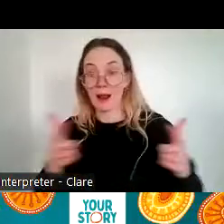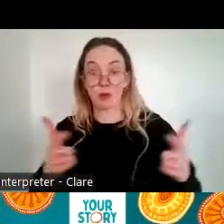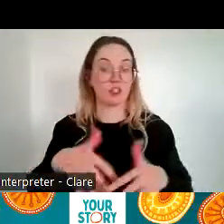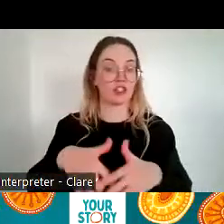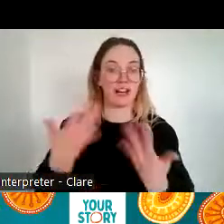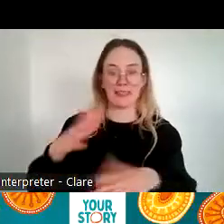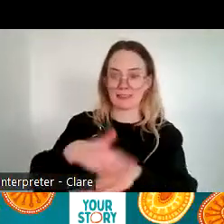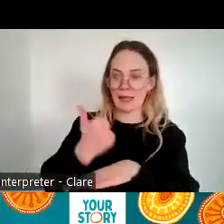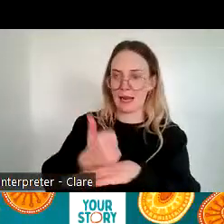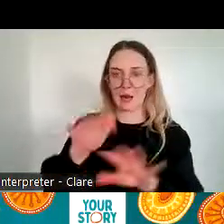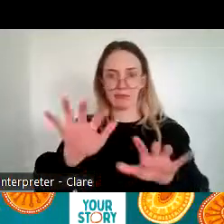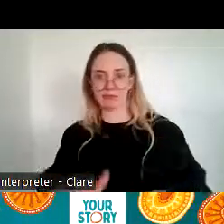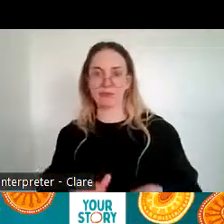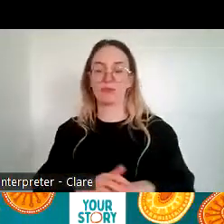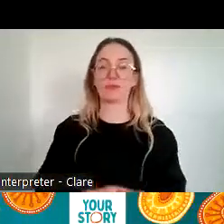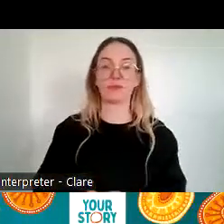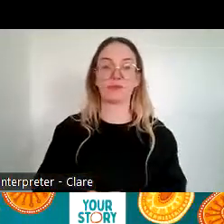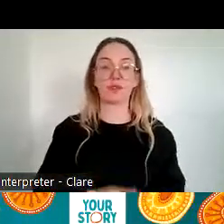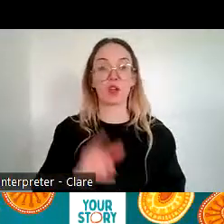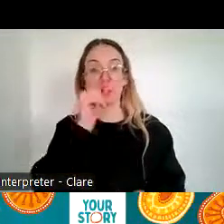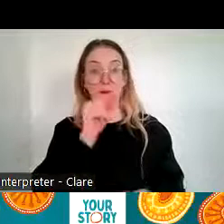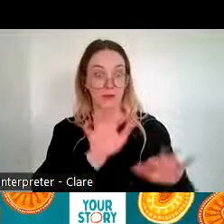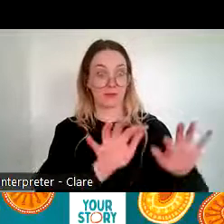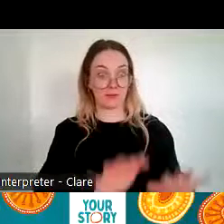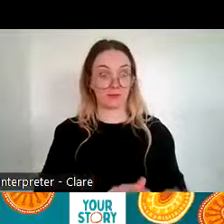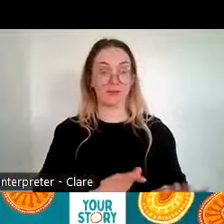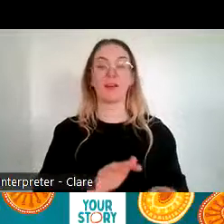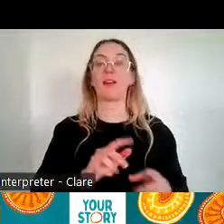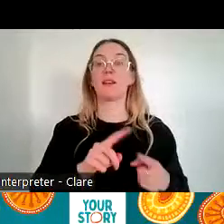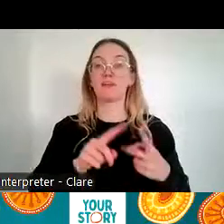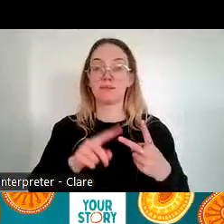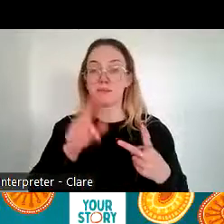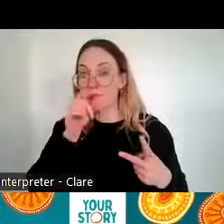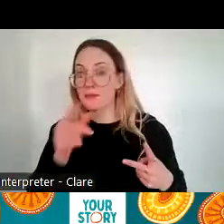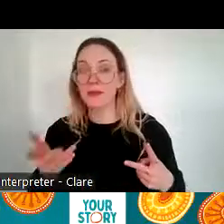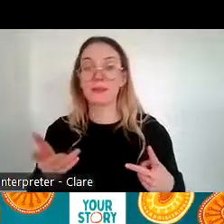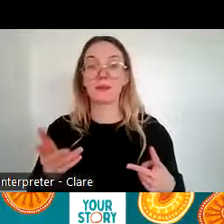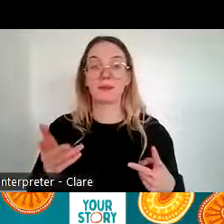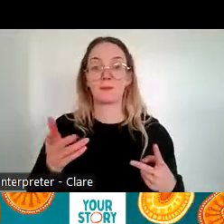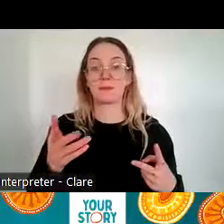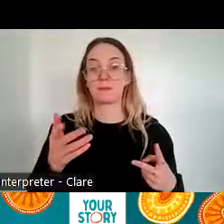It can be a submission in writing, it can be a submission delivered over the telephone,